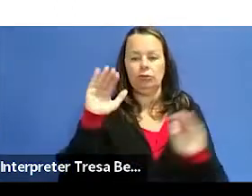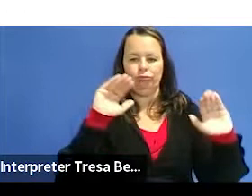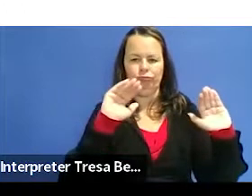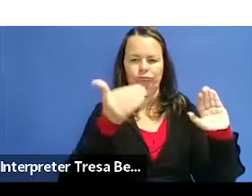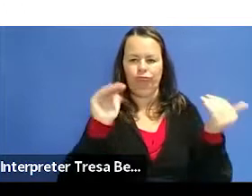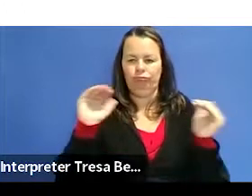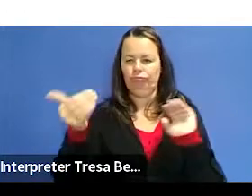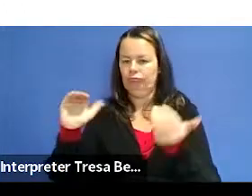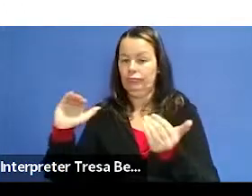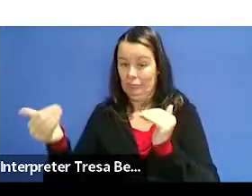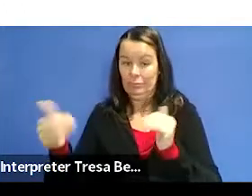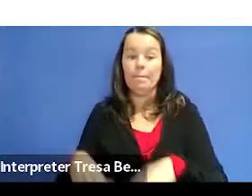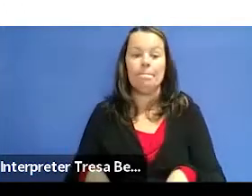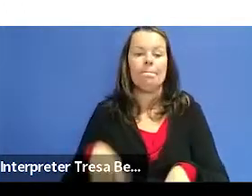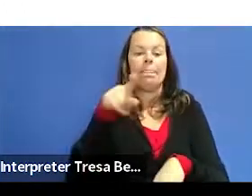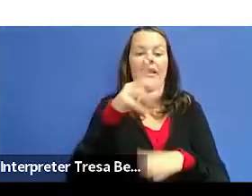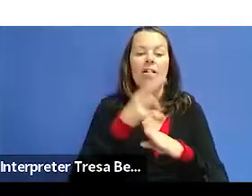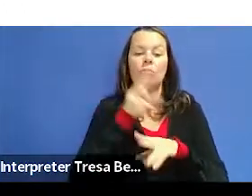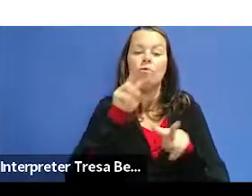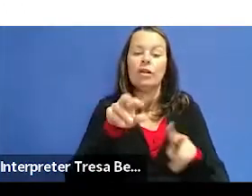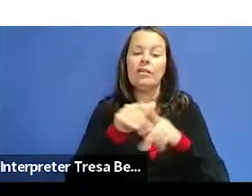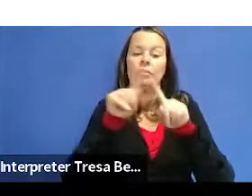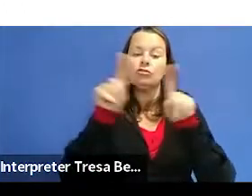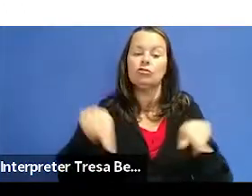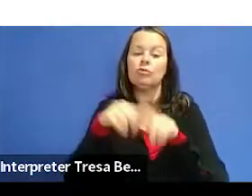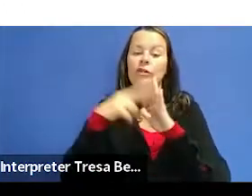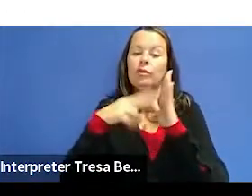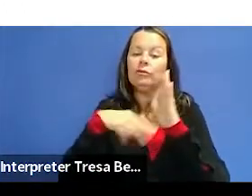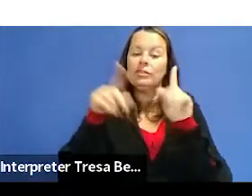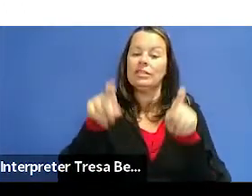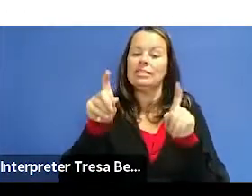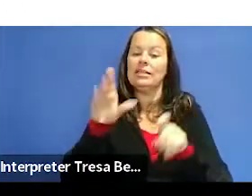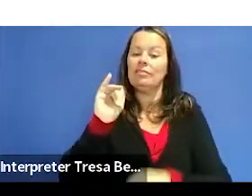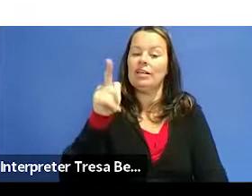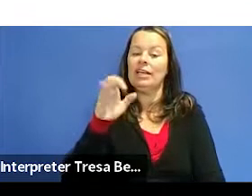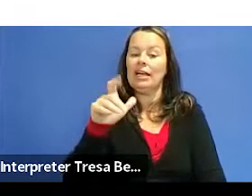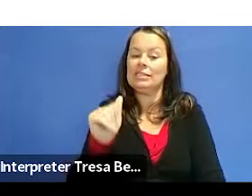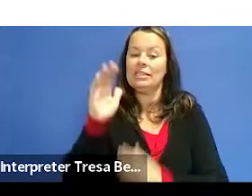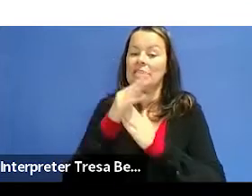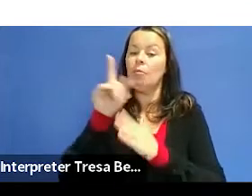Looking at the usability testing, we can see tremendous progress in 2021.